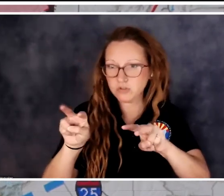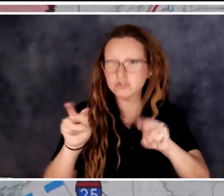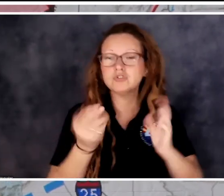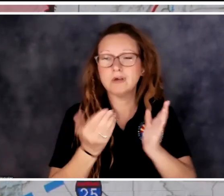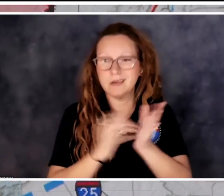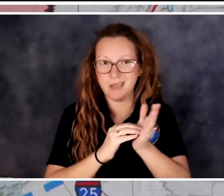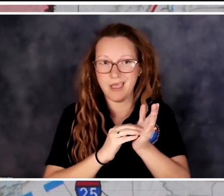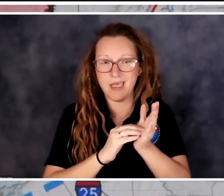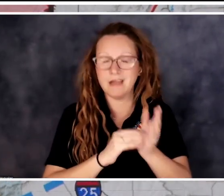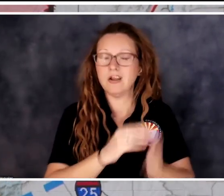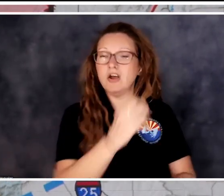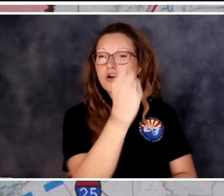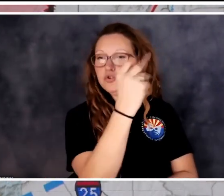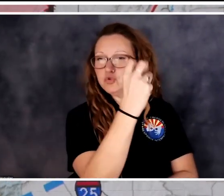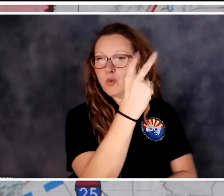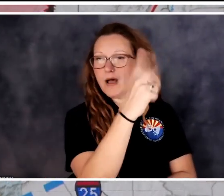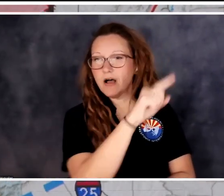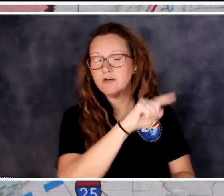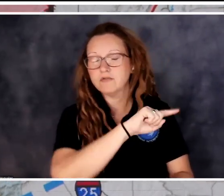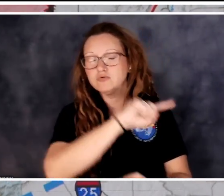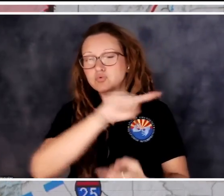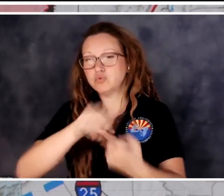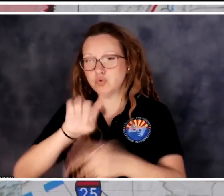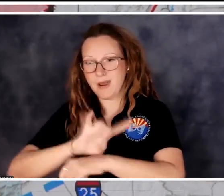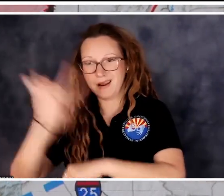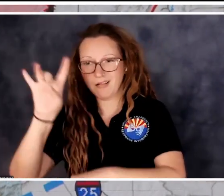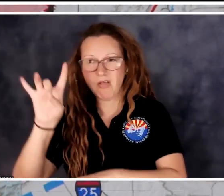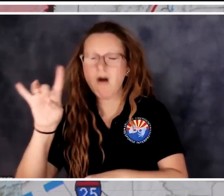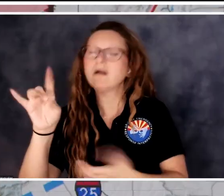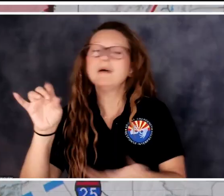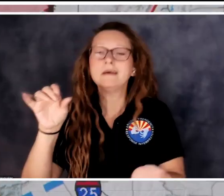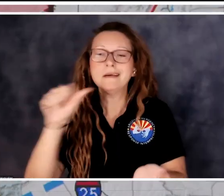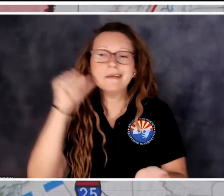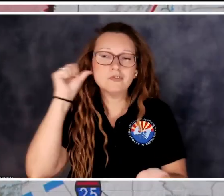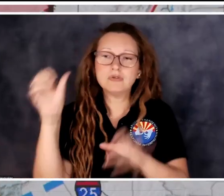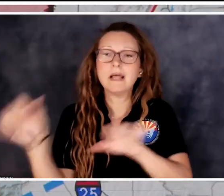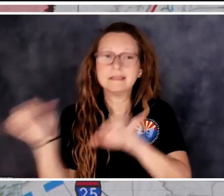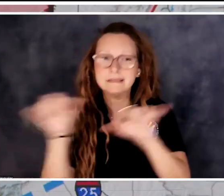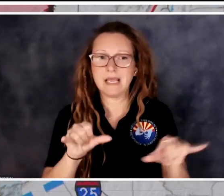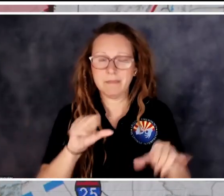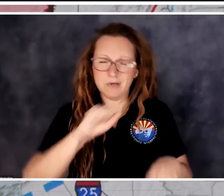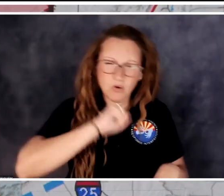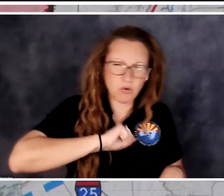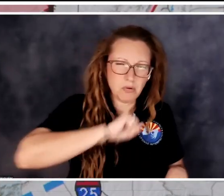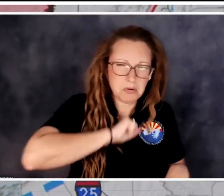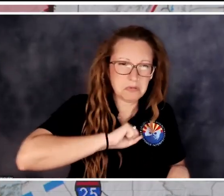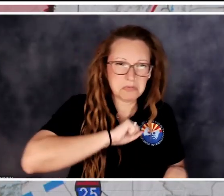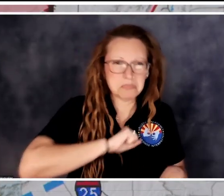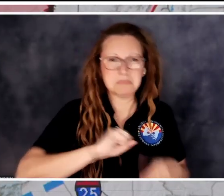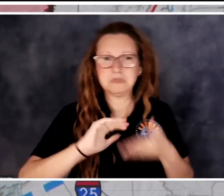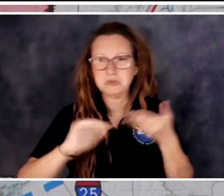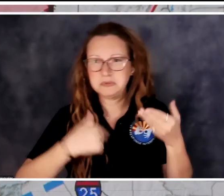in effect from 12:00 until, I believe, around 8:00 expecting similar conditions to yesterday.